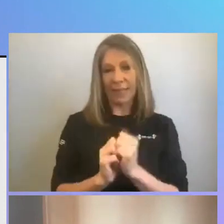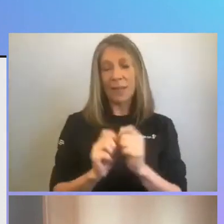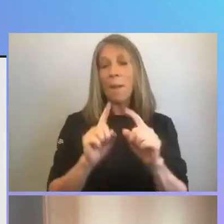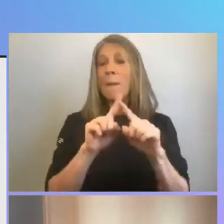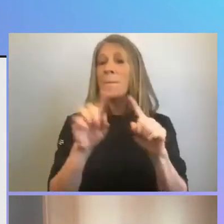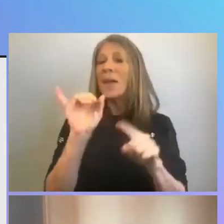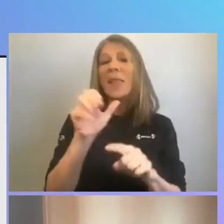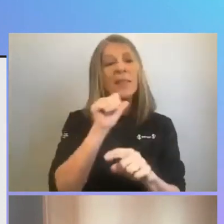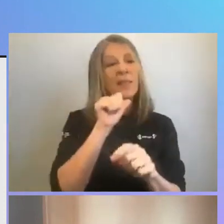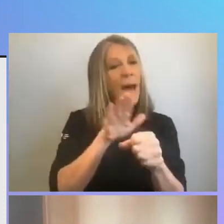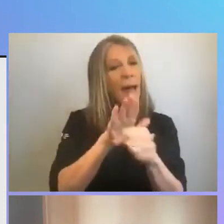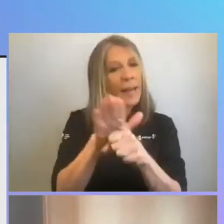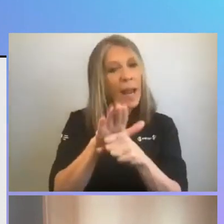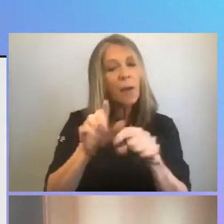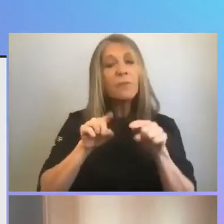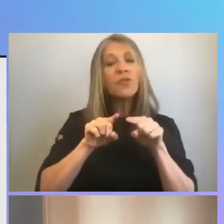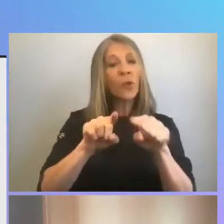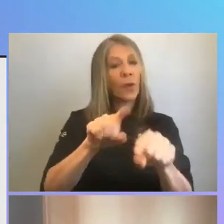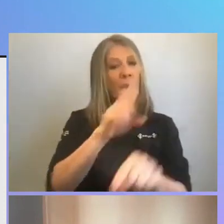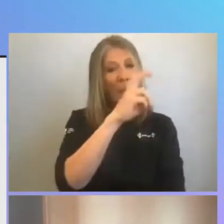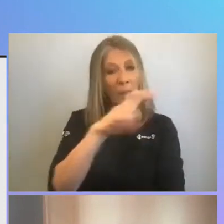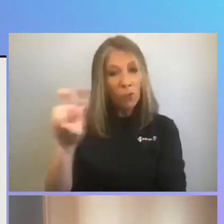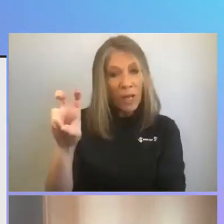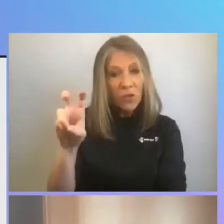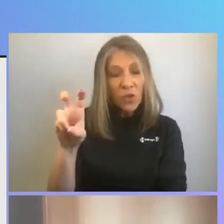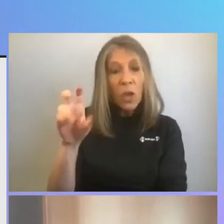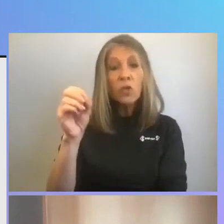that's not enough during a migration. So we have optimized